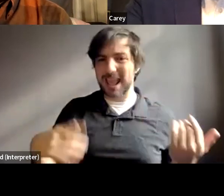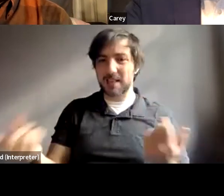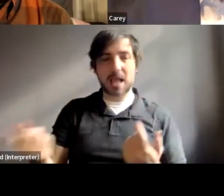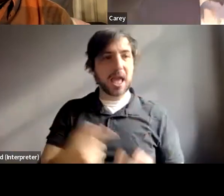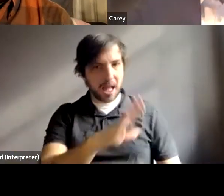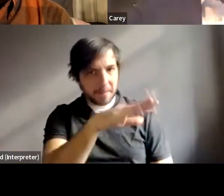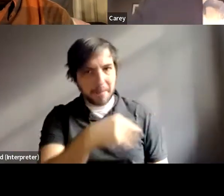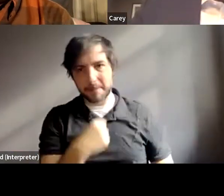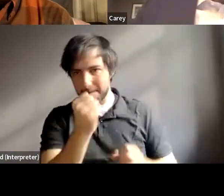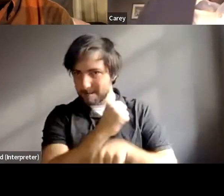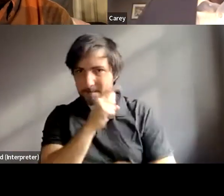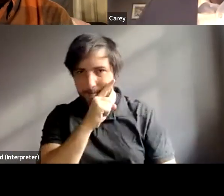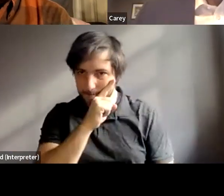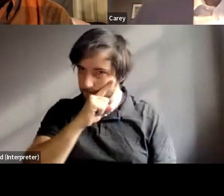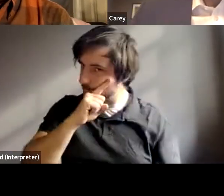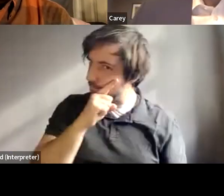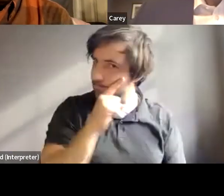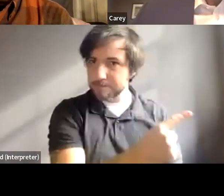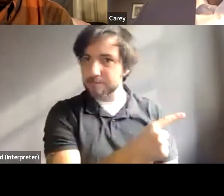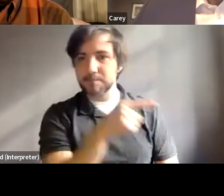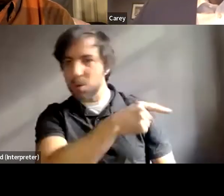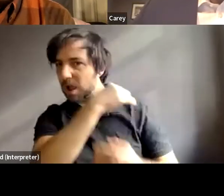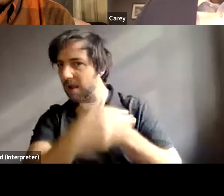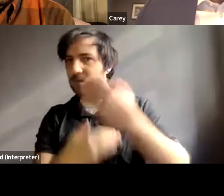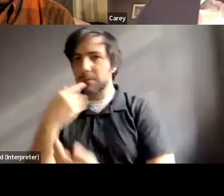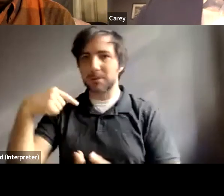comfortable in the space was a huge thing for all of us